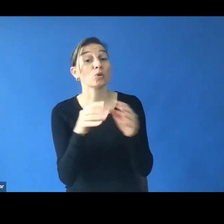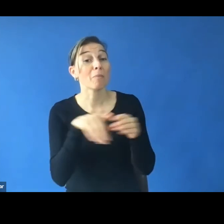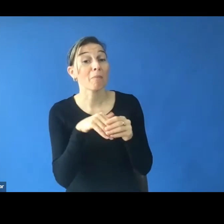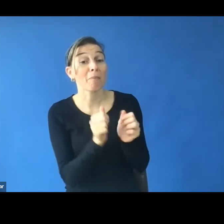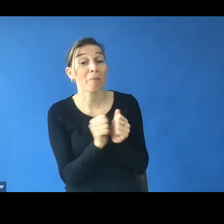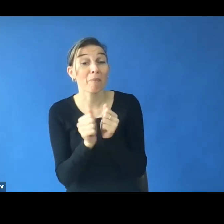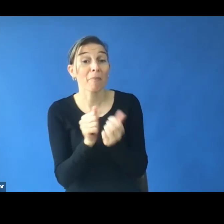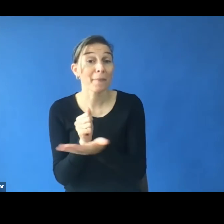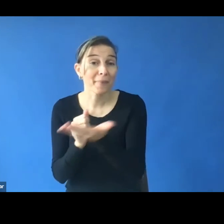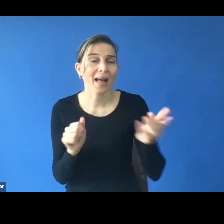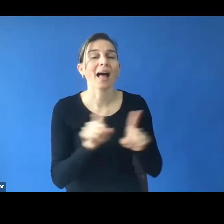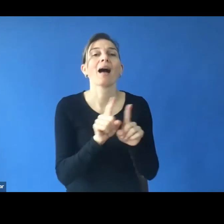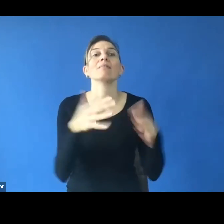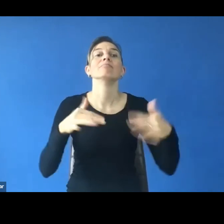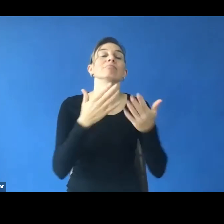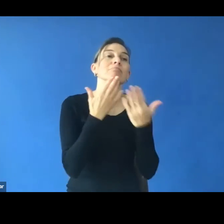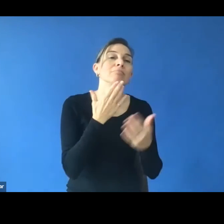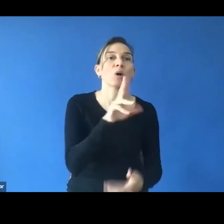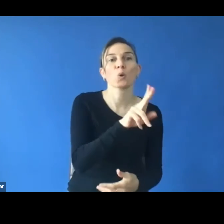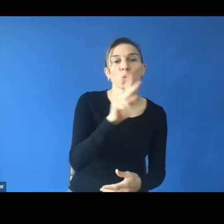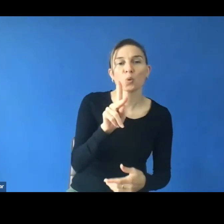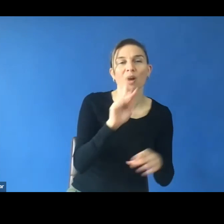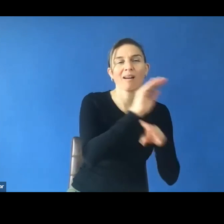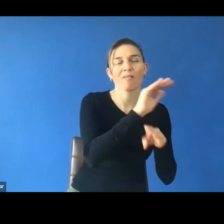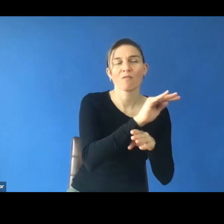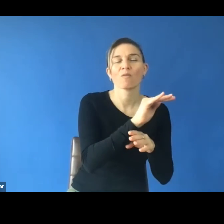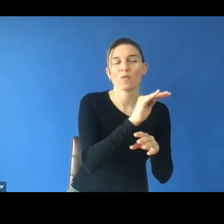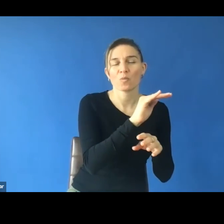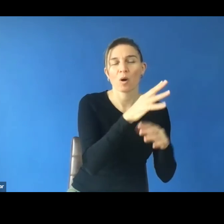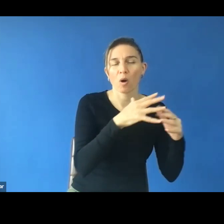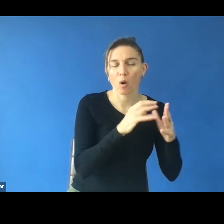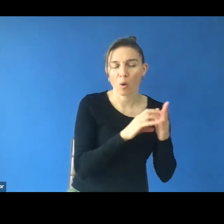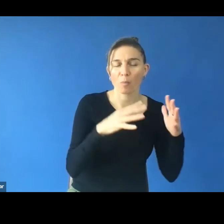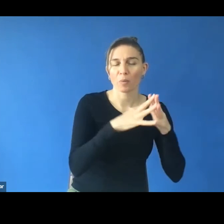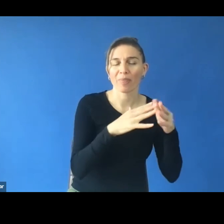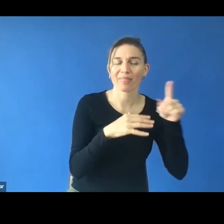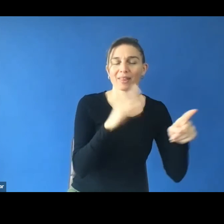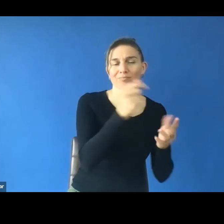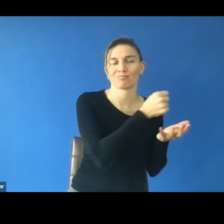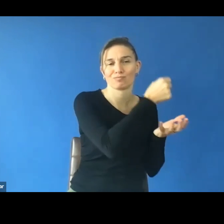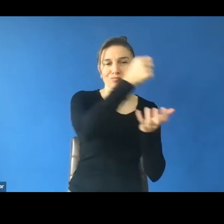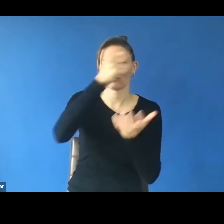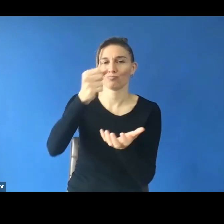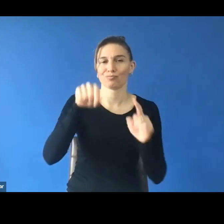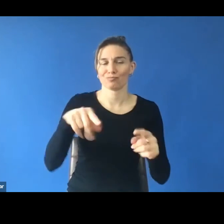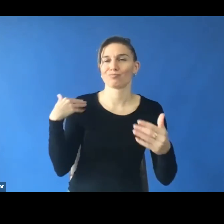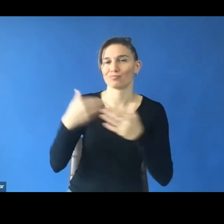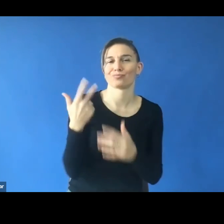And a huge thank you to the Commonwealth development office who funded the i2i programme over the last three years.